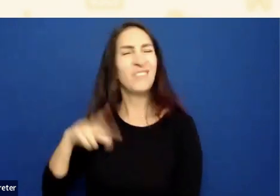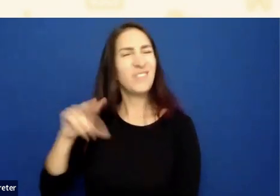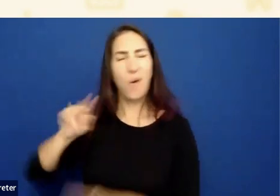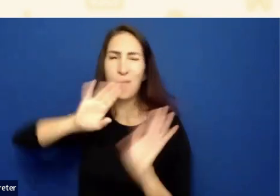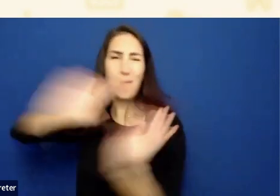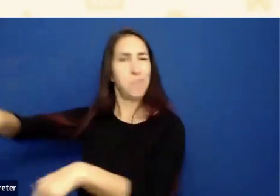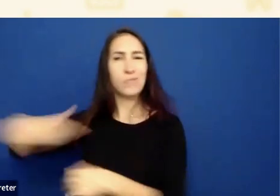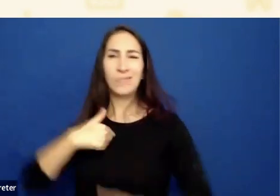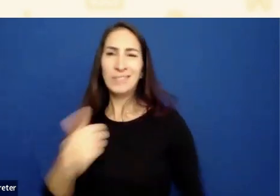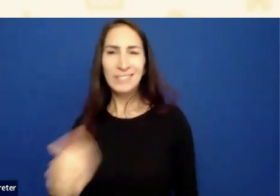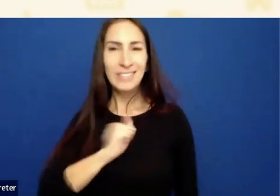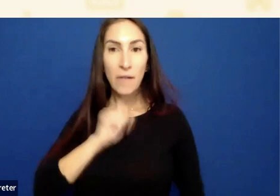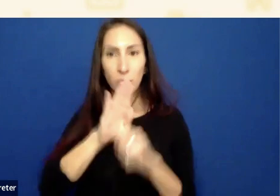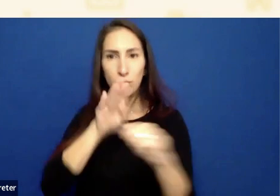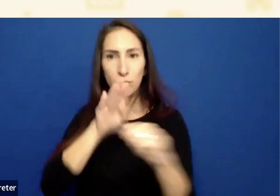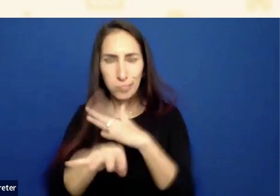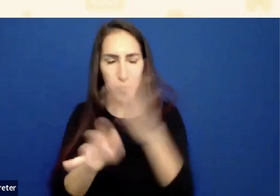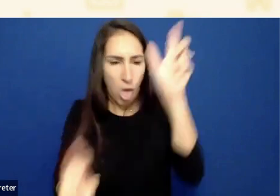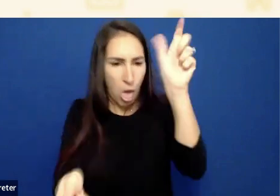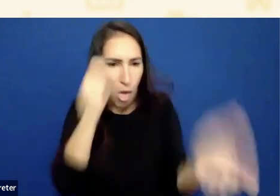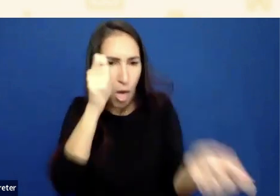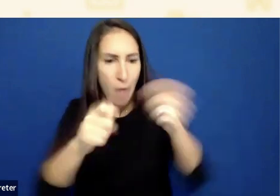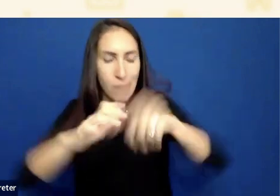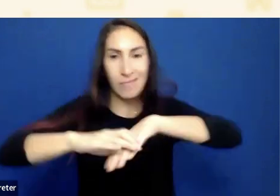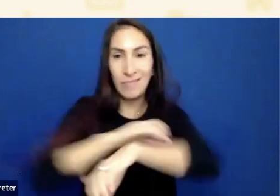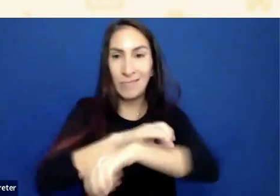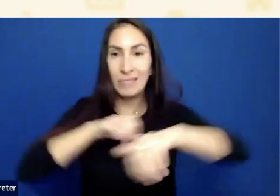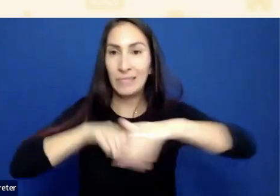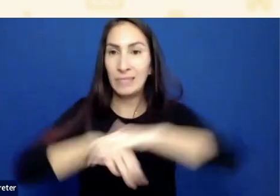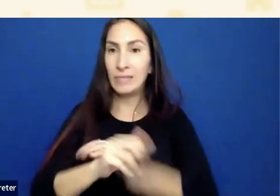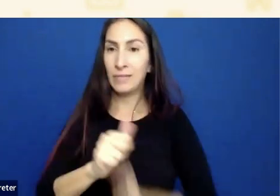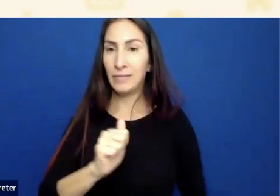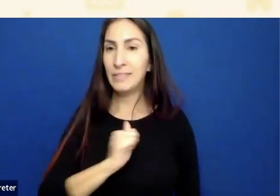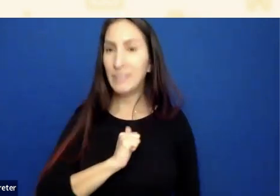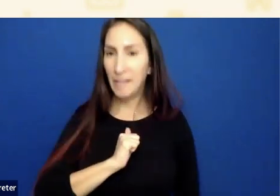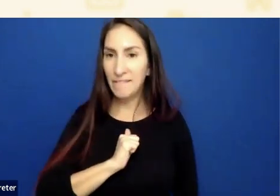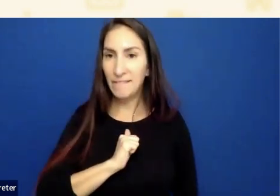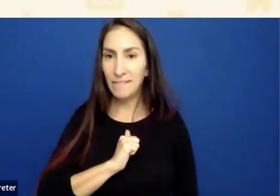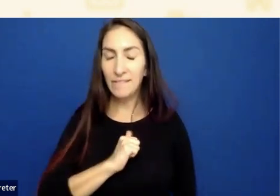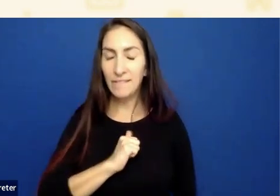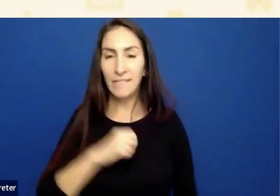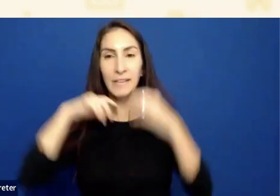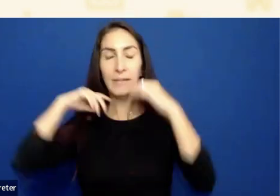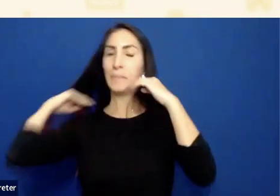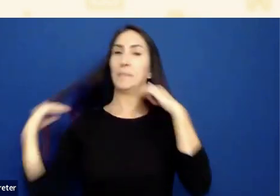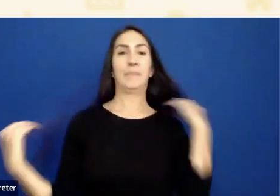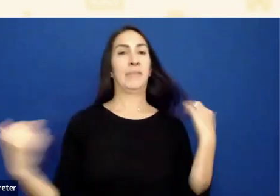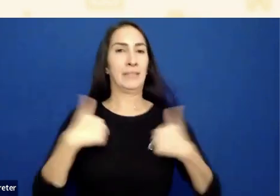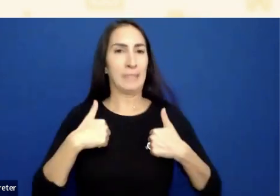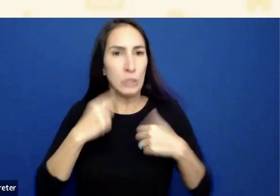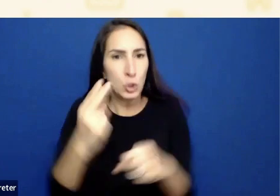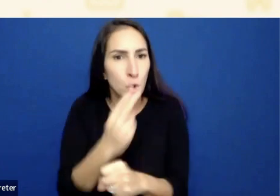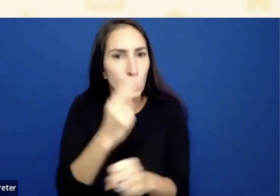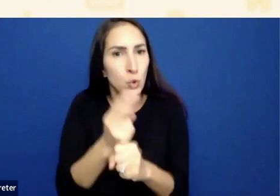and make that change myself as an end user, as an admin.